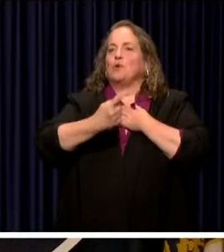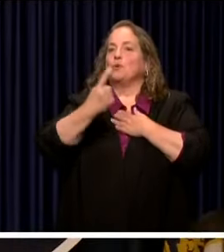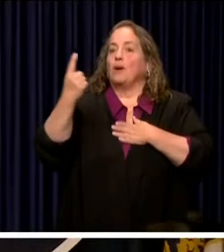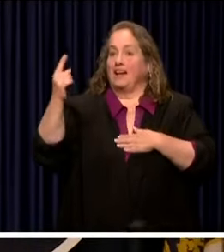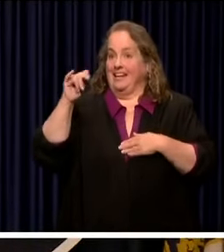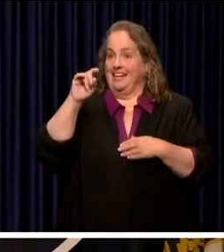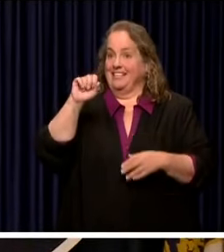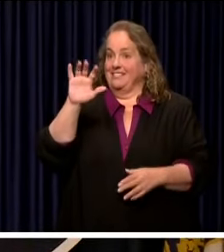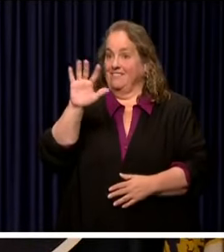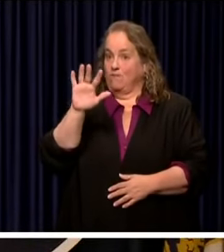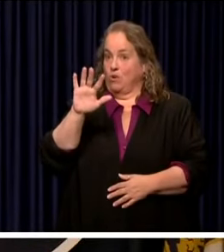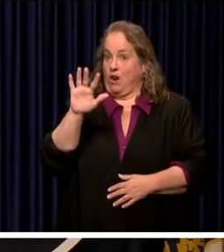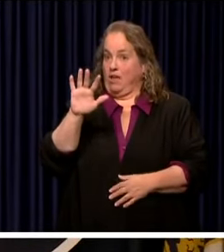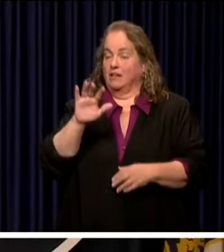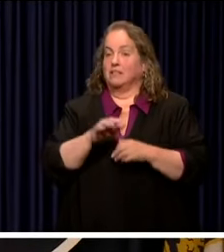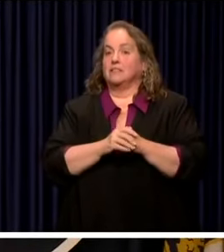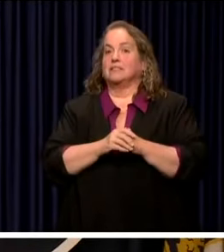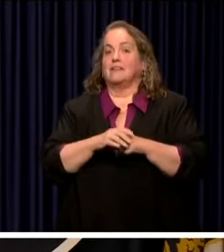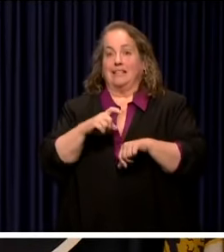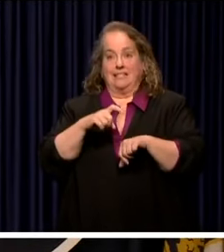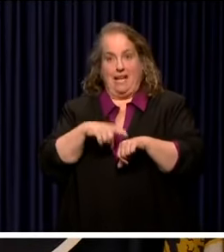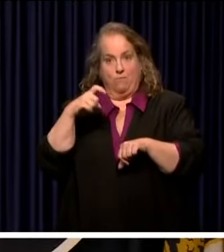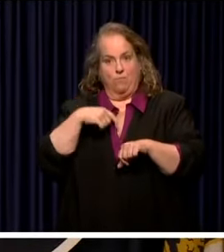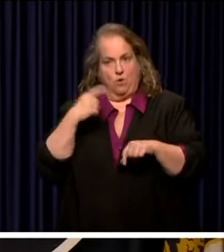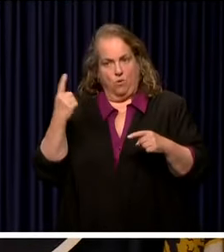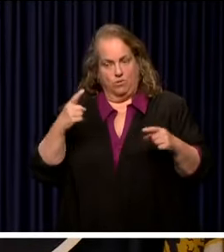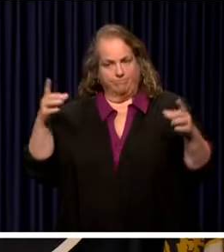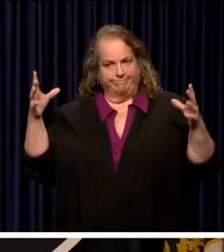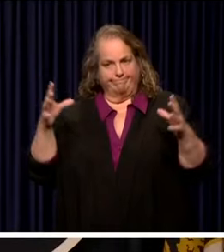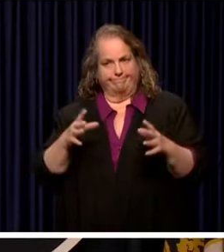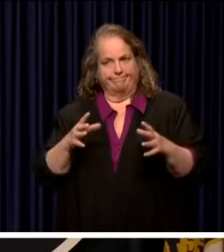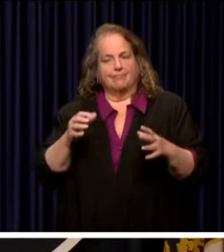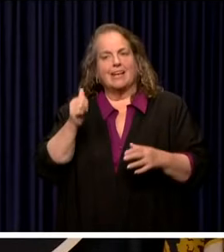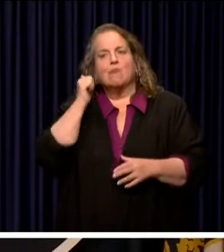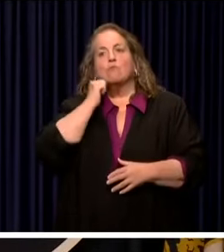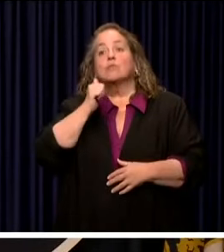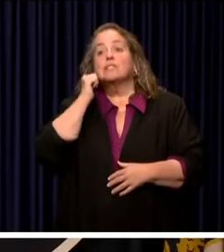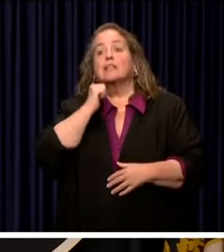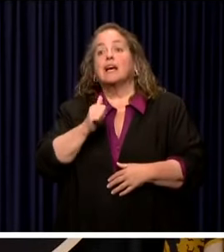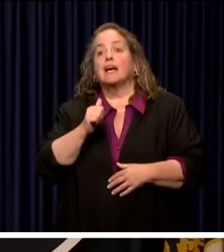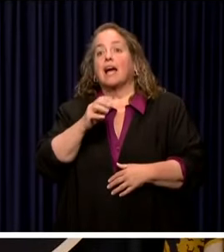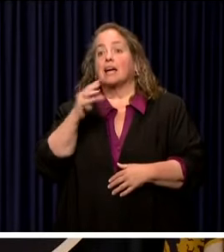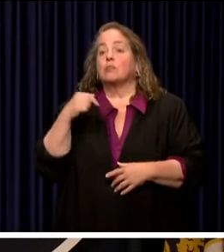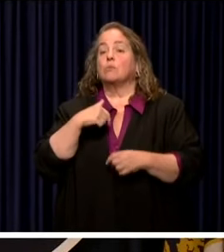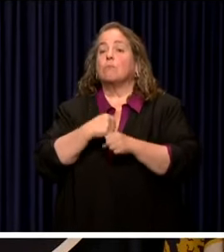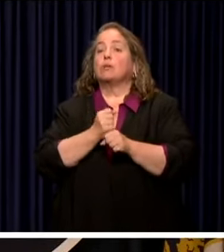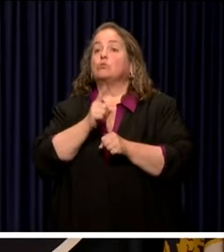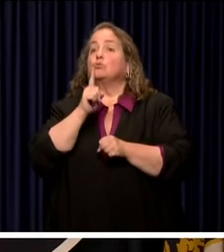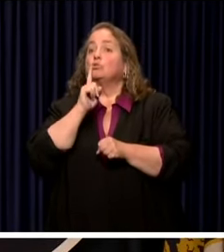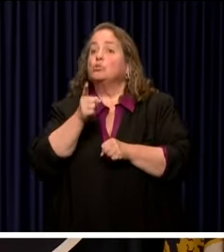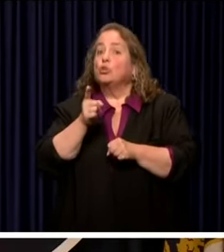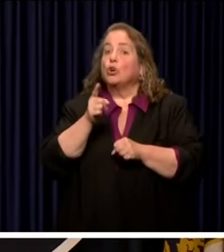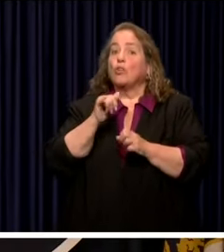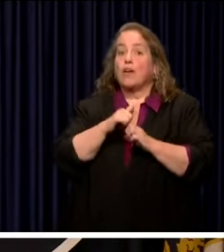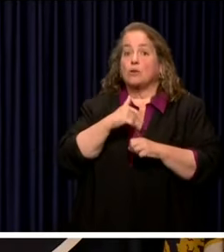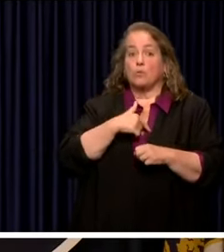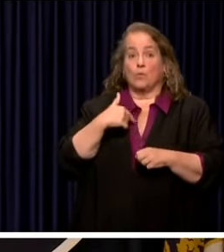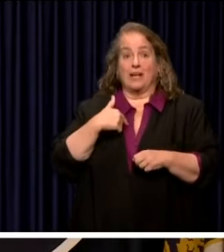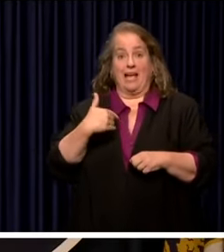AND THAT COMMITMENT AND YOUR RESILIENCY AND YOUR STRENGTH IS WHY WE WILL GET THROUGH THIS AND WE WILL GET THROUGH IT TOGETHER.